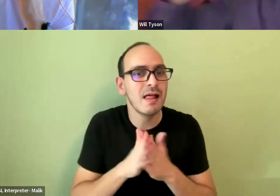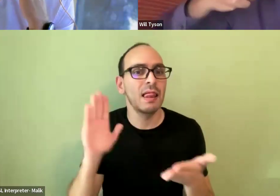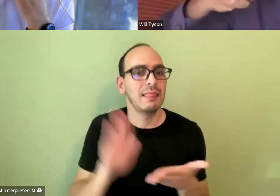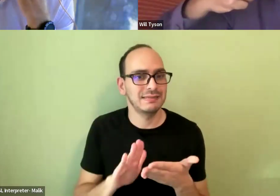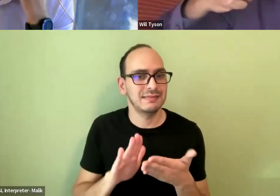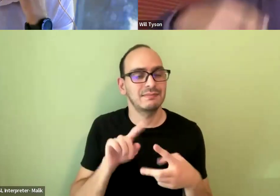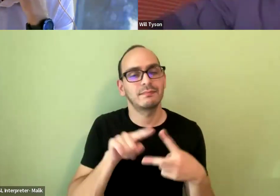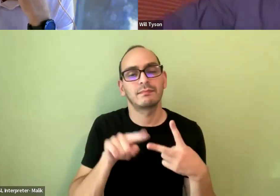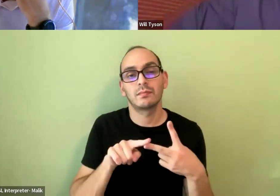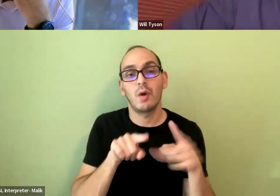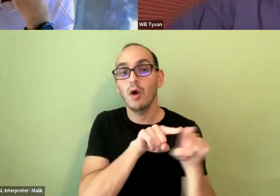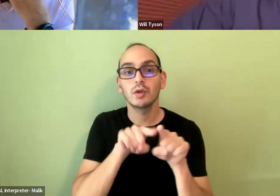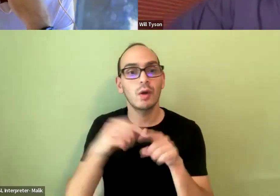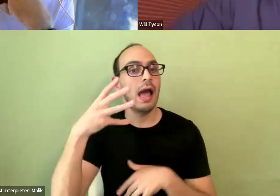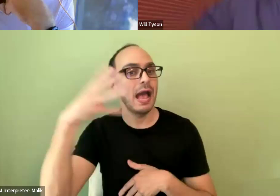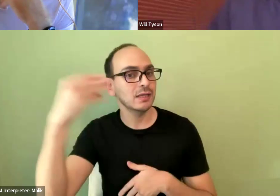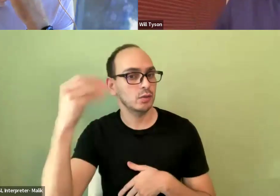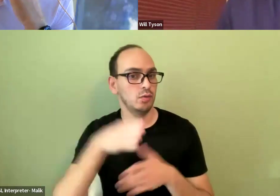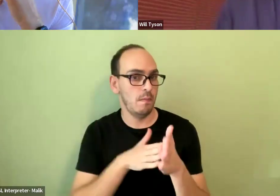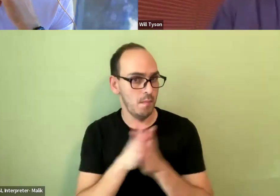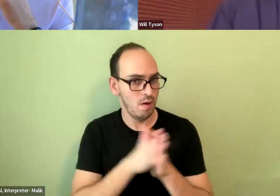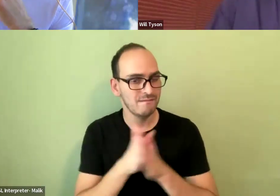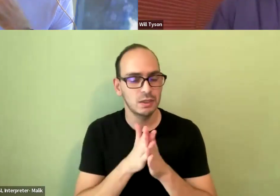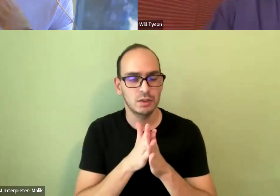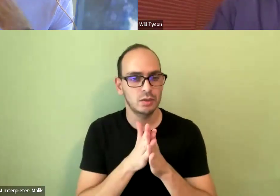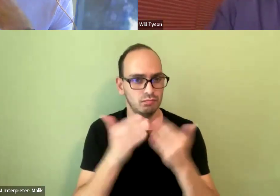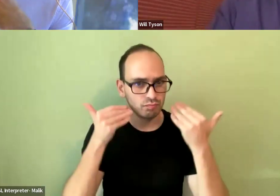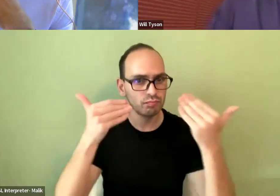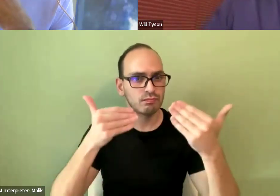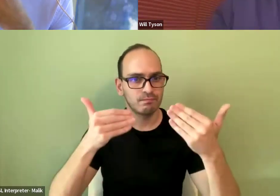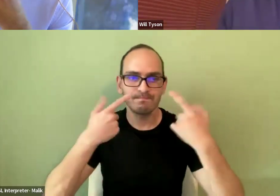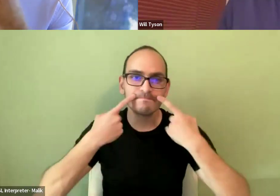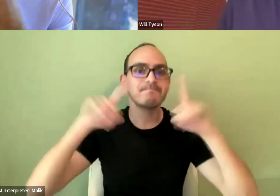external motivation that gets you to complete your pathway.